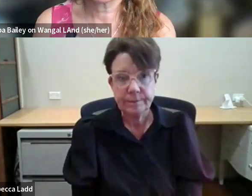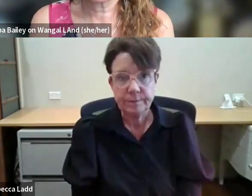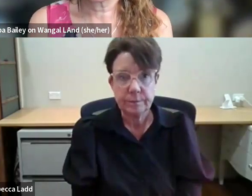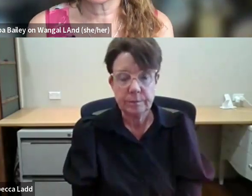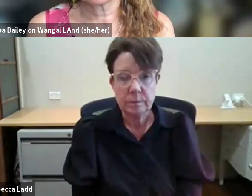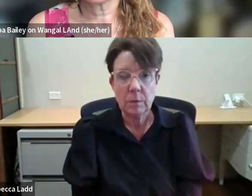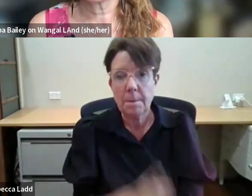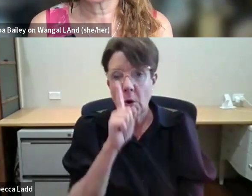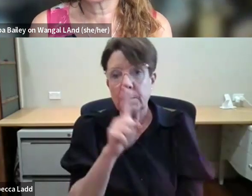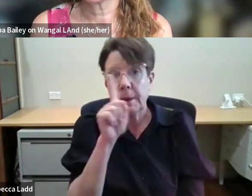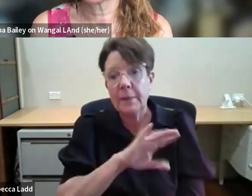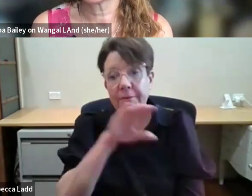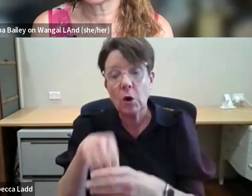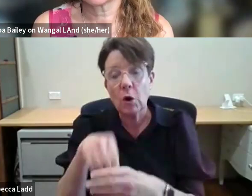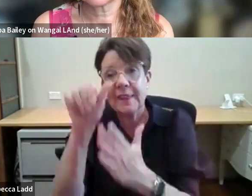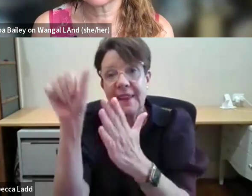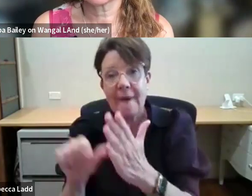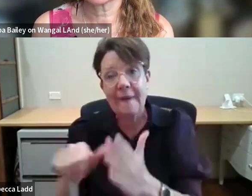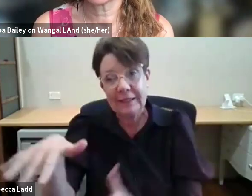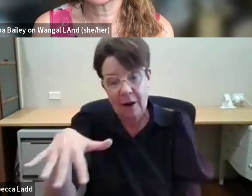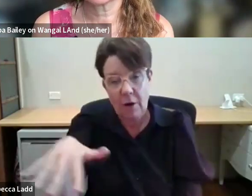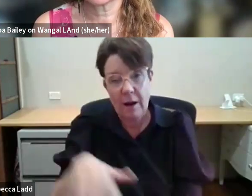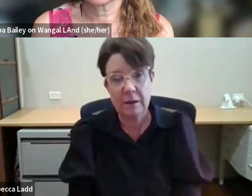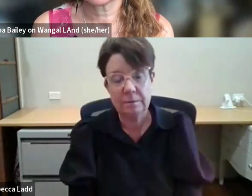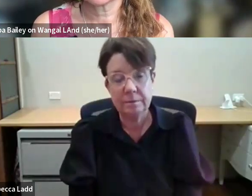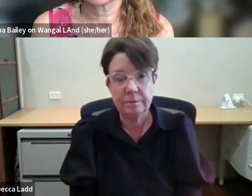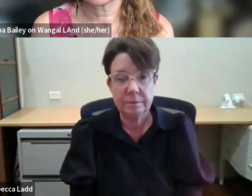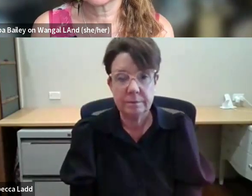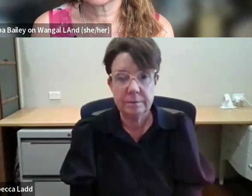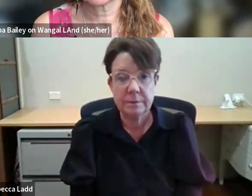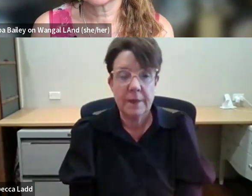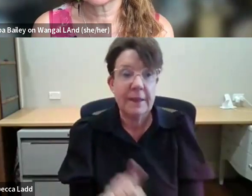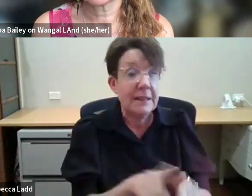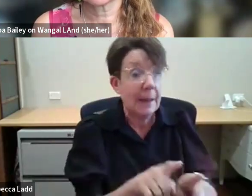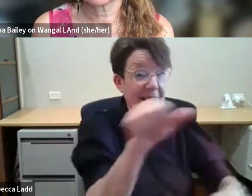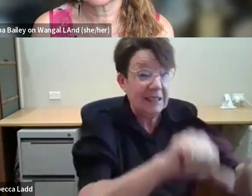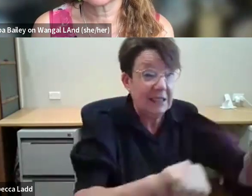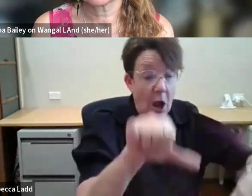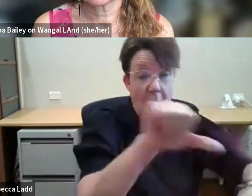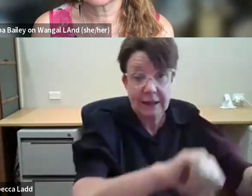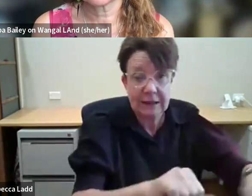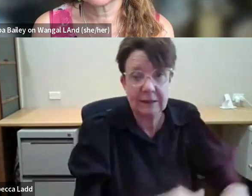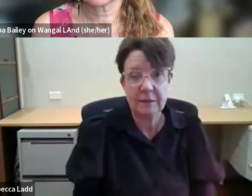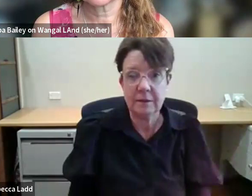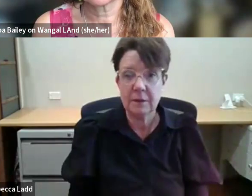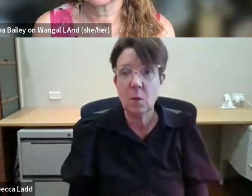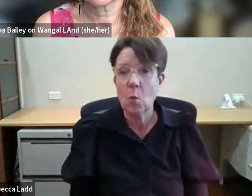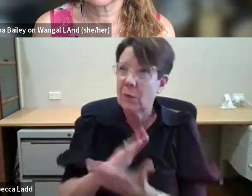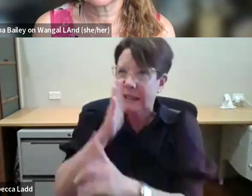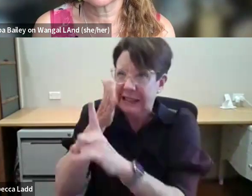driven, and when people have purpose, we thrive